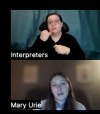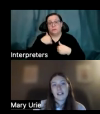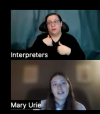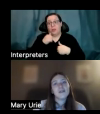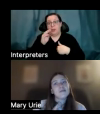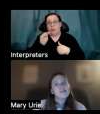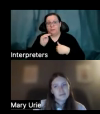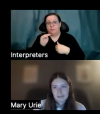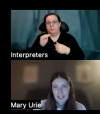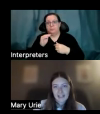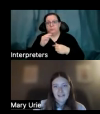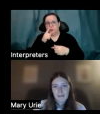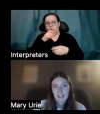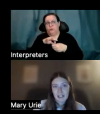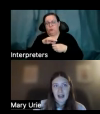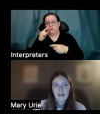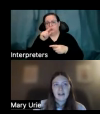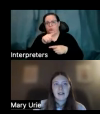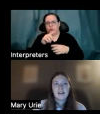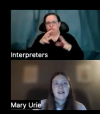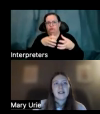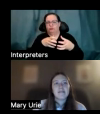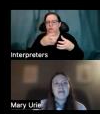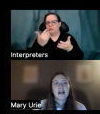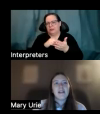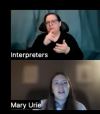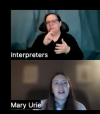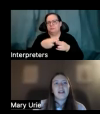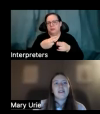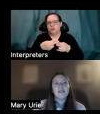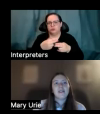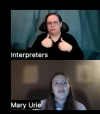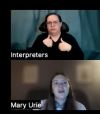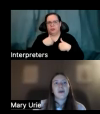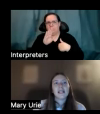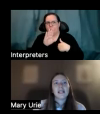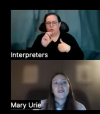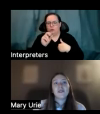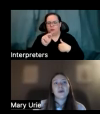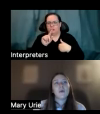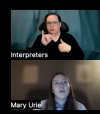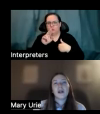writing to, again, mentioned that. And then going into what